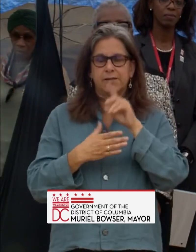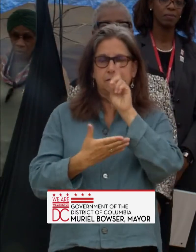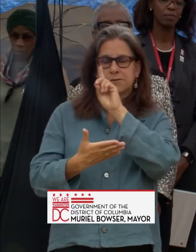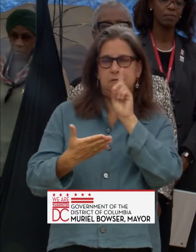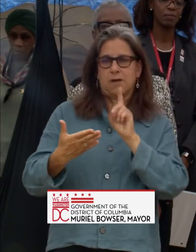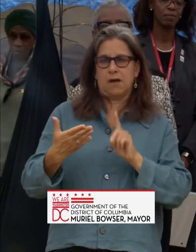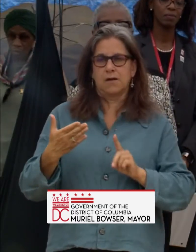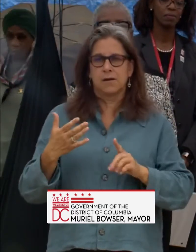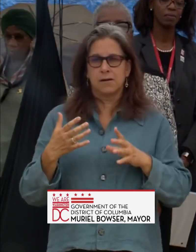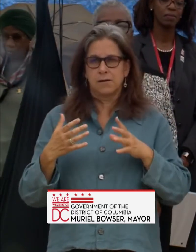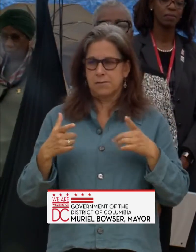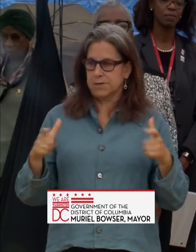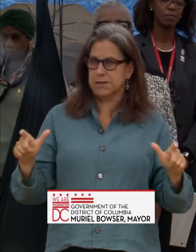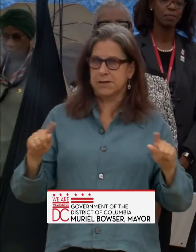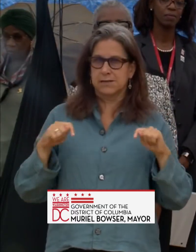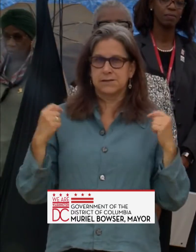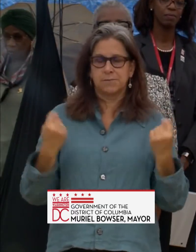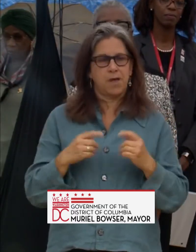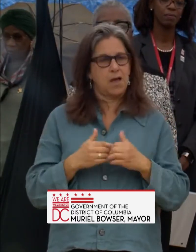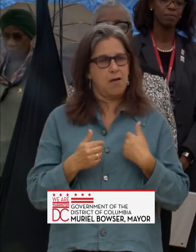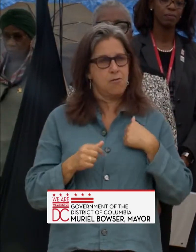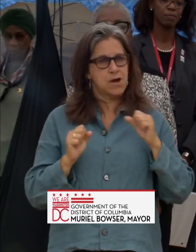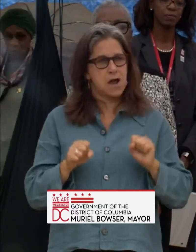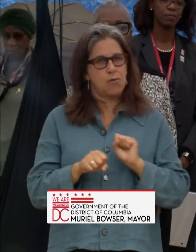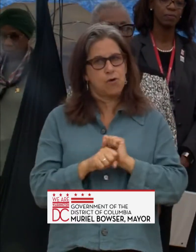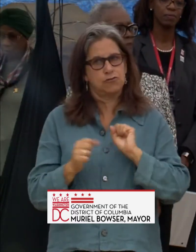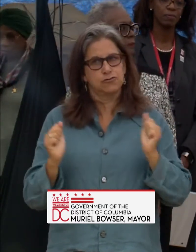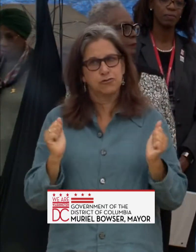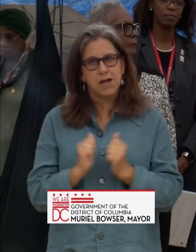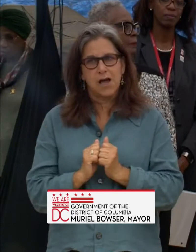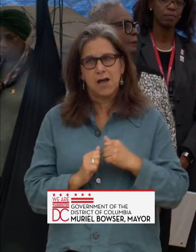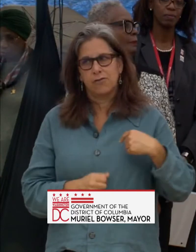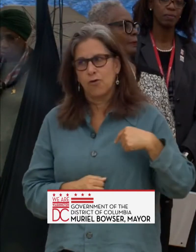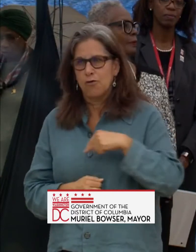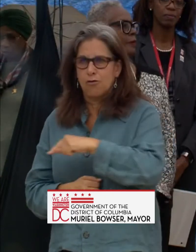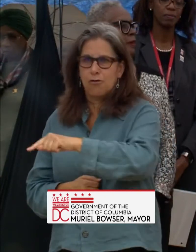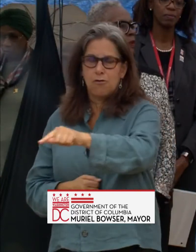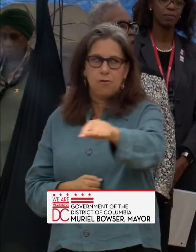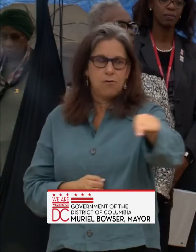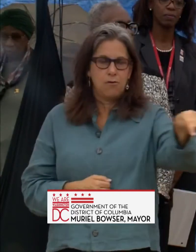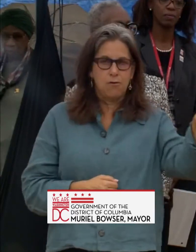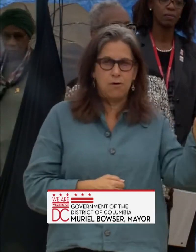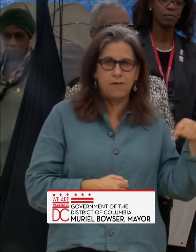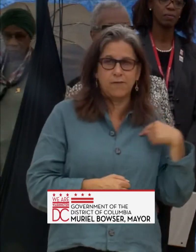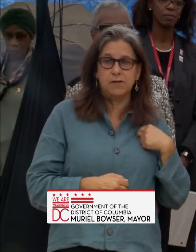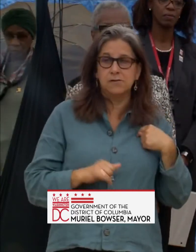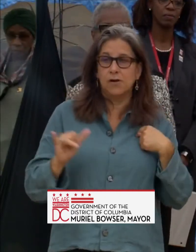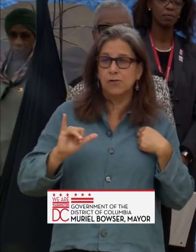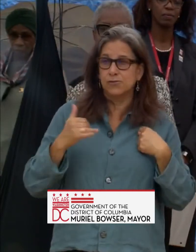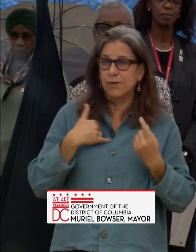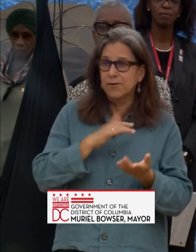IN NEIGHBORHOODS. AND AS PART OF THOSE TEAMS, WE HAVE SCHOOLS. WE HAVE OUR FAITH PARTNERS.